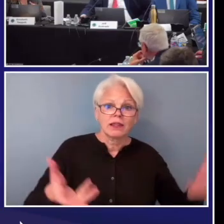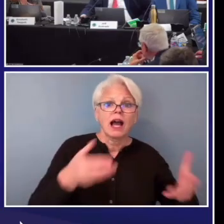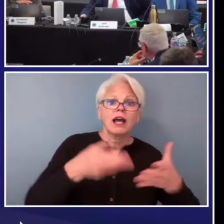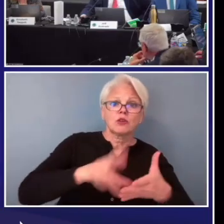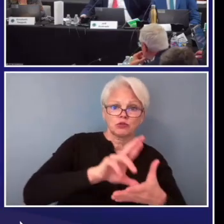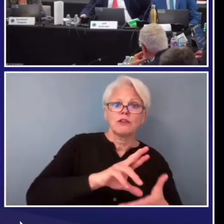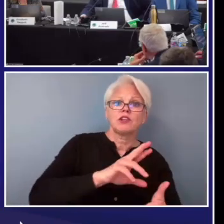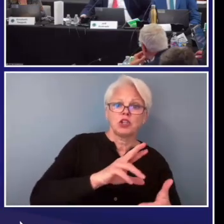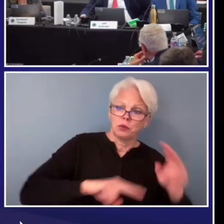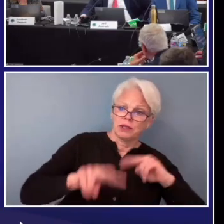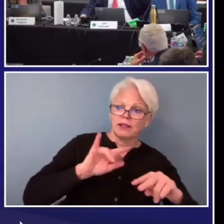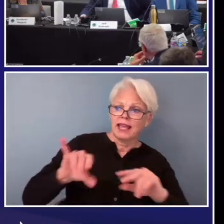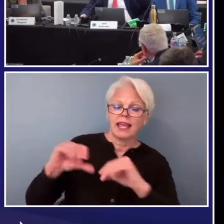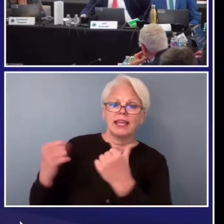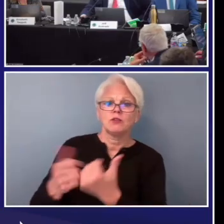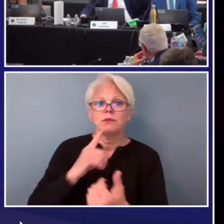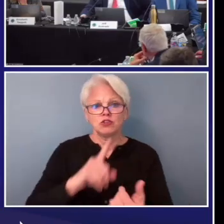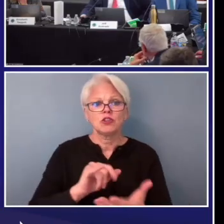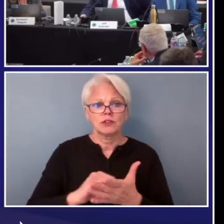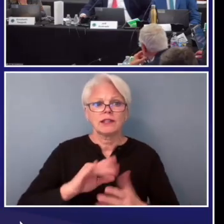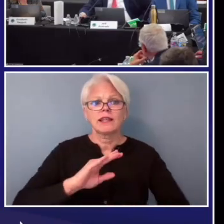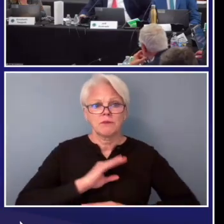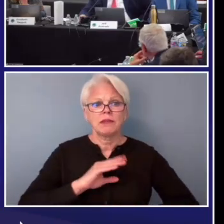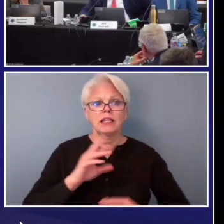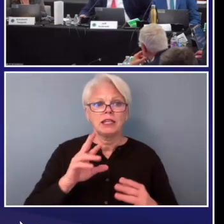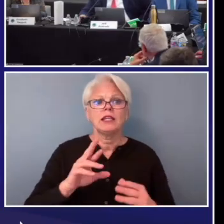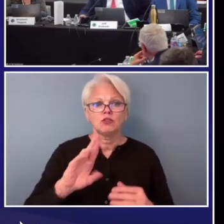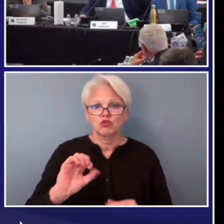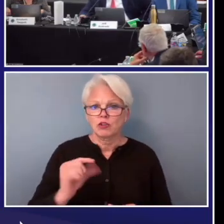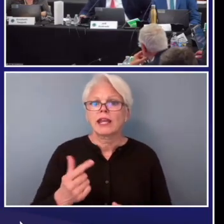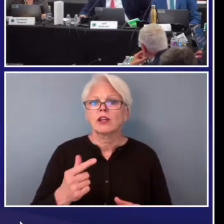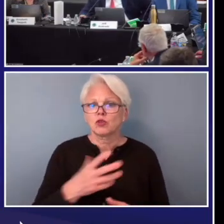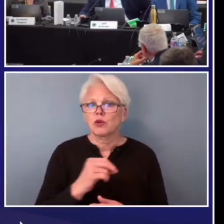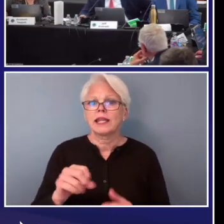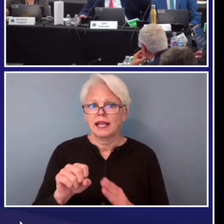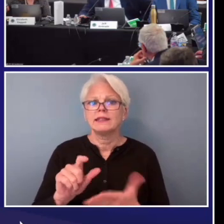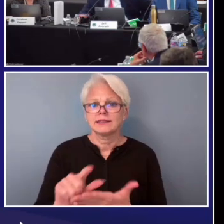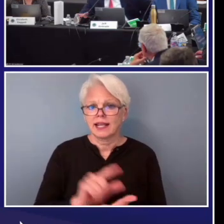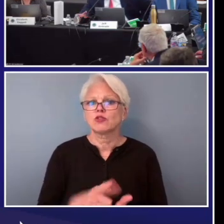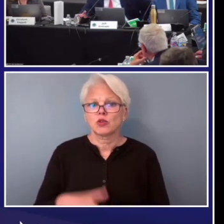they uh, would meet um, regulatory and statutory requirements. Yeah, and as a practical matter, we